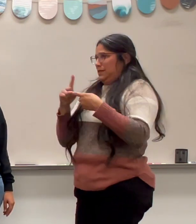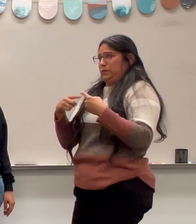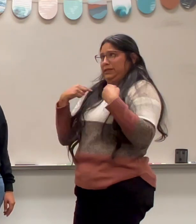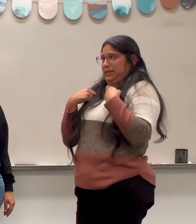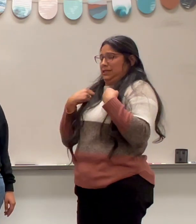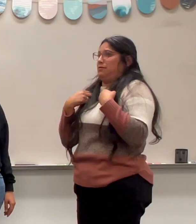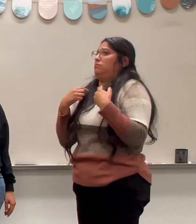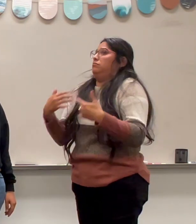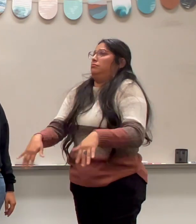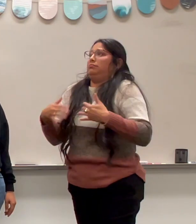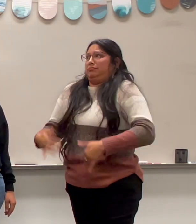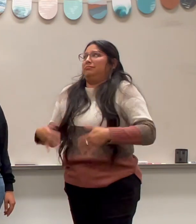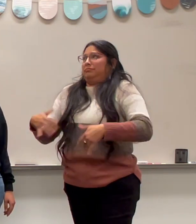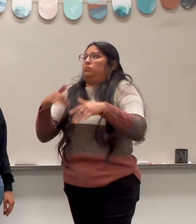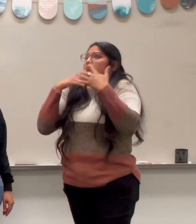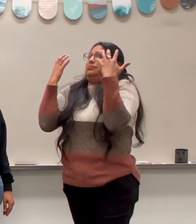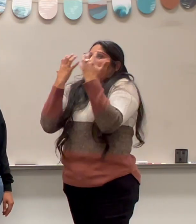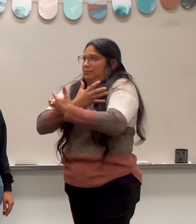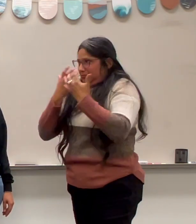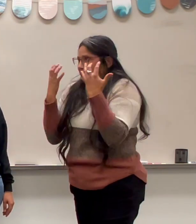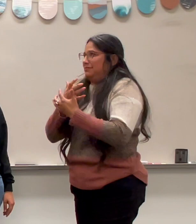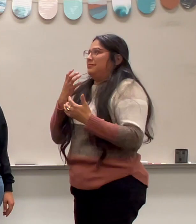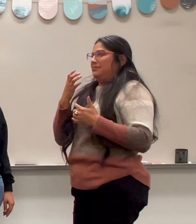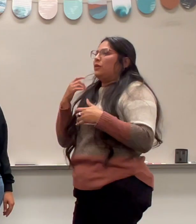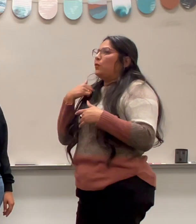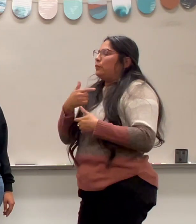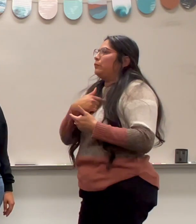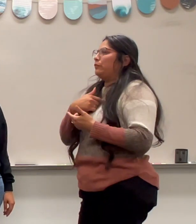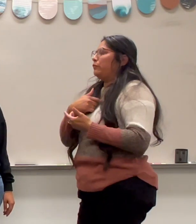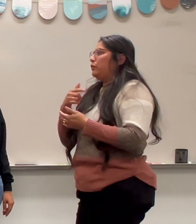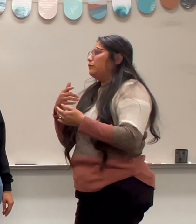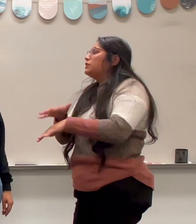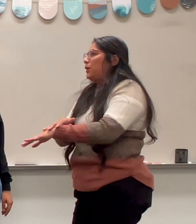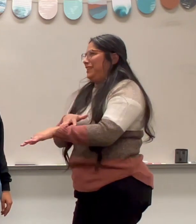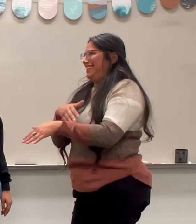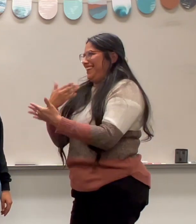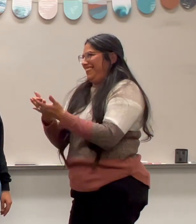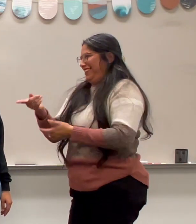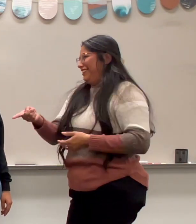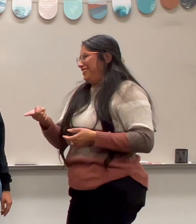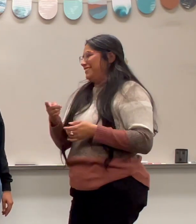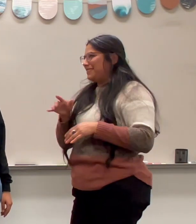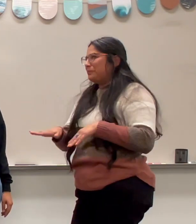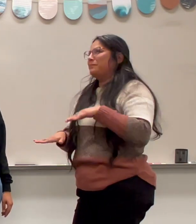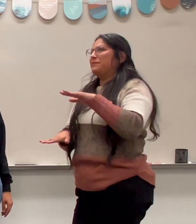gone in the last 10 minutes that both people are signing to me and the inclusion was huge and we